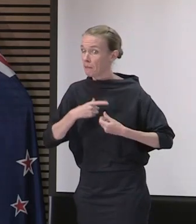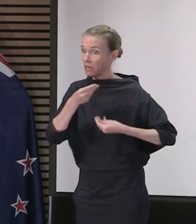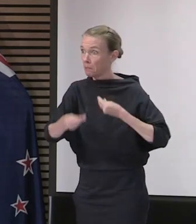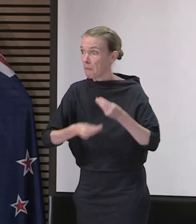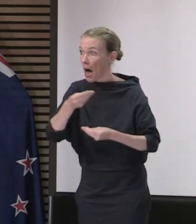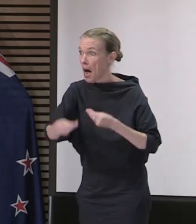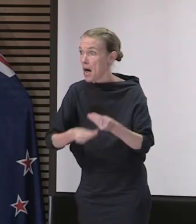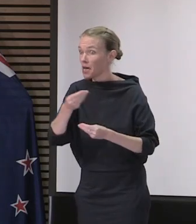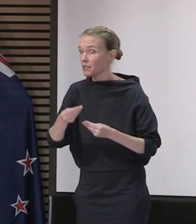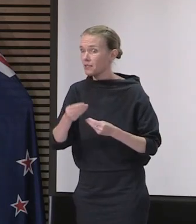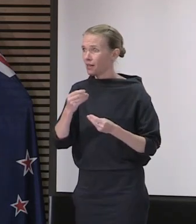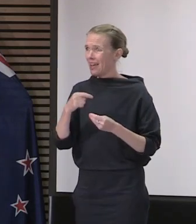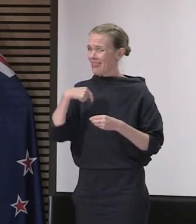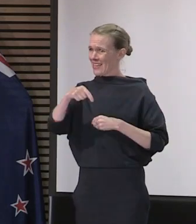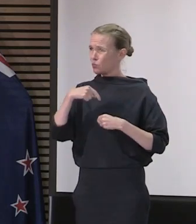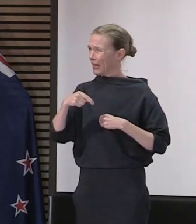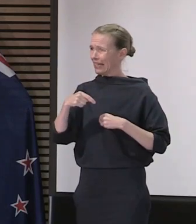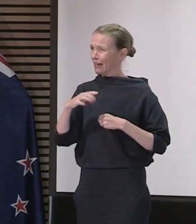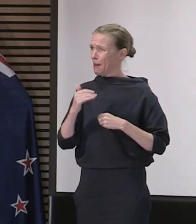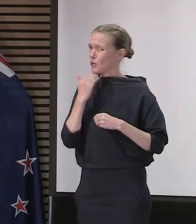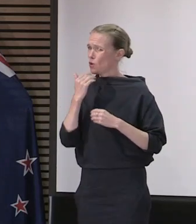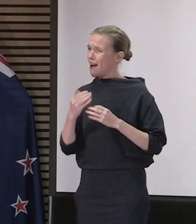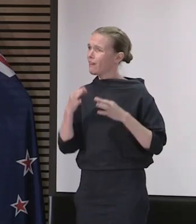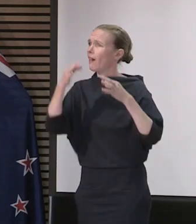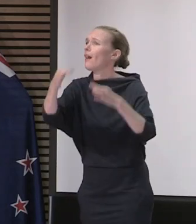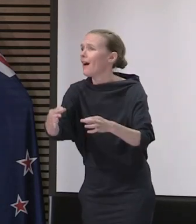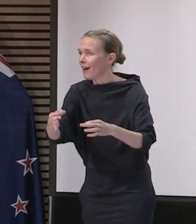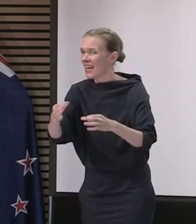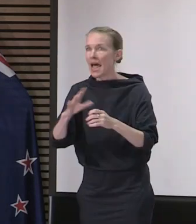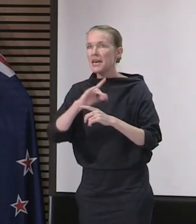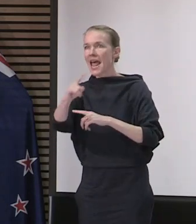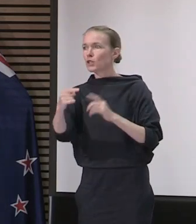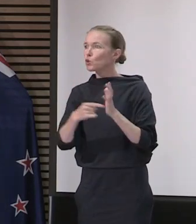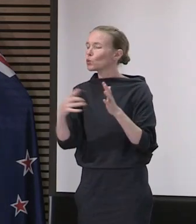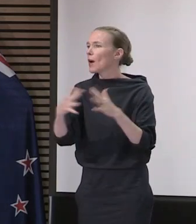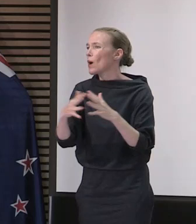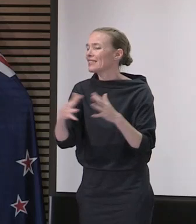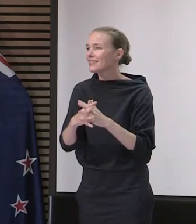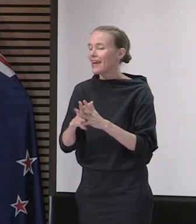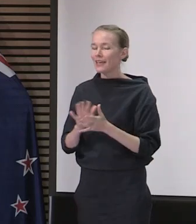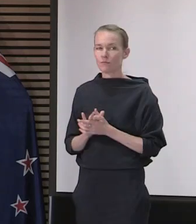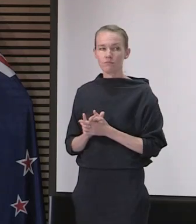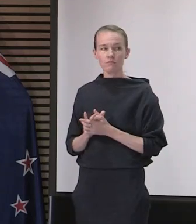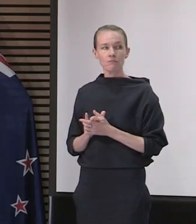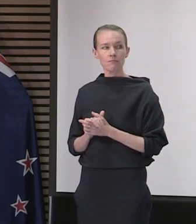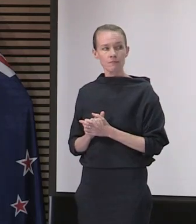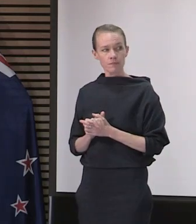later this week we will know if there are new infections emerging, but we also of course will look over the preceding four weeks,